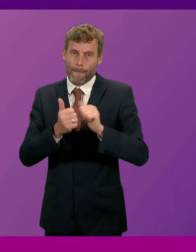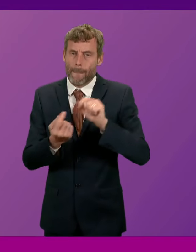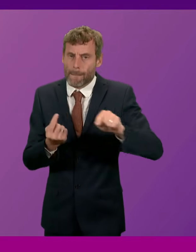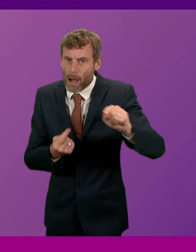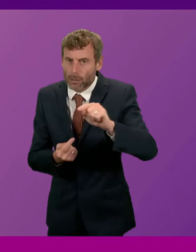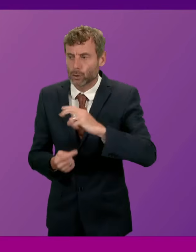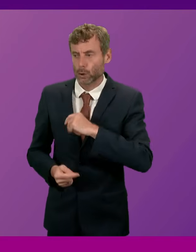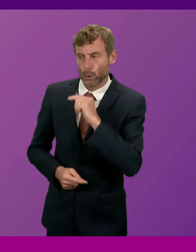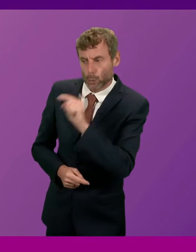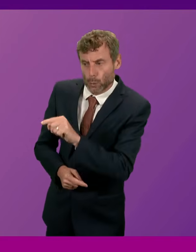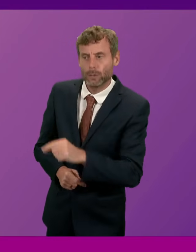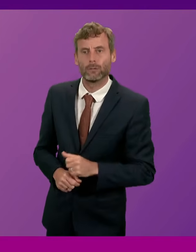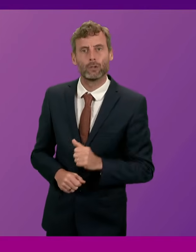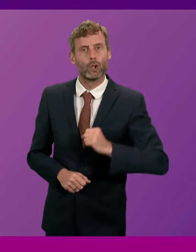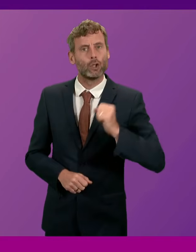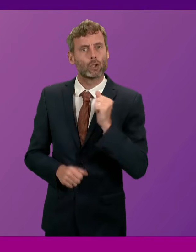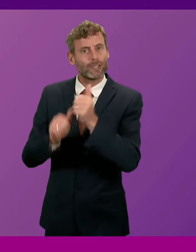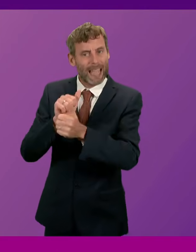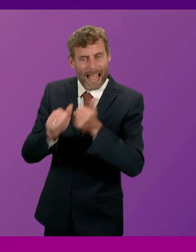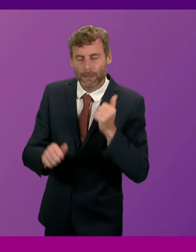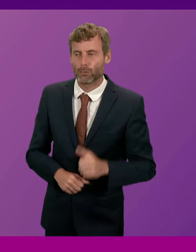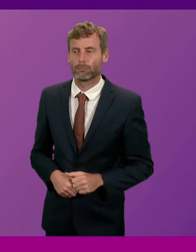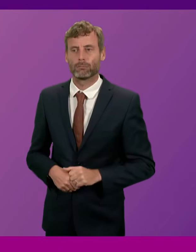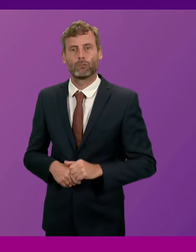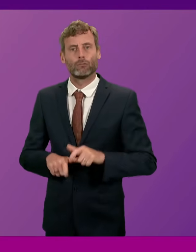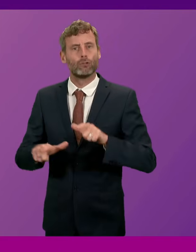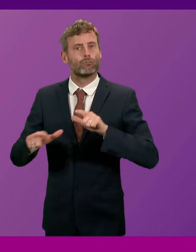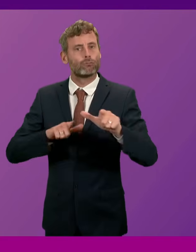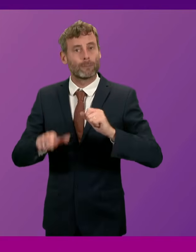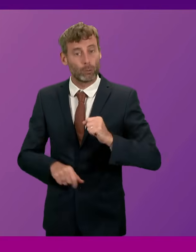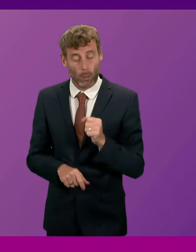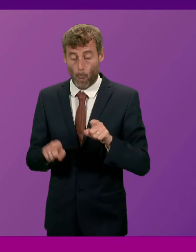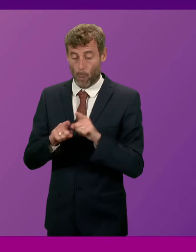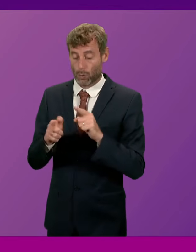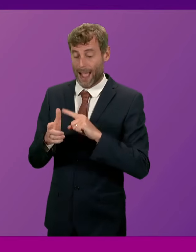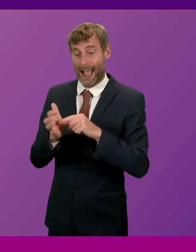Scottish Enterprise, Transport Scotland and Alexander Dennis. A process of full